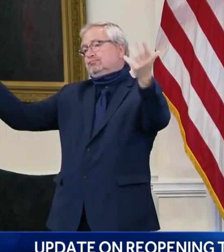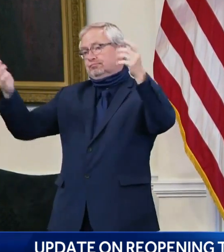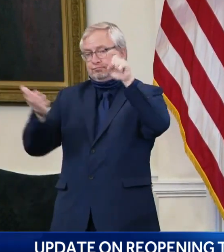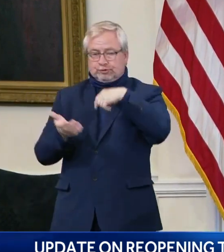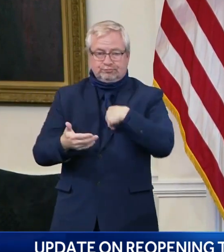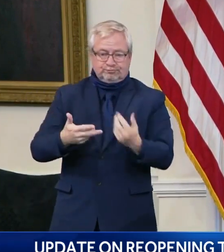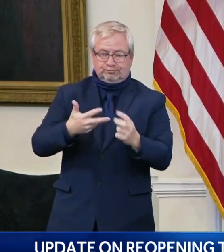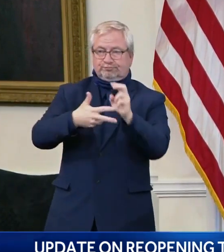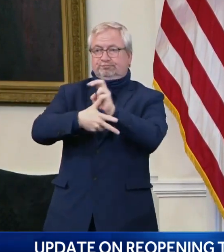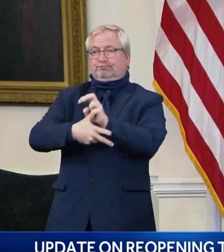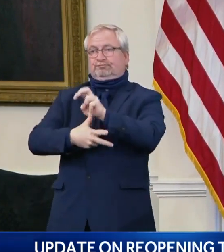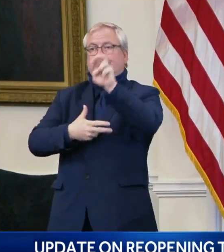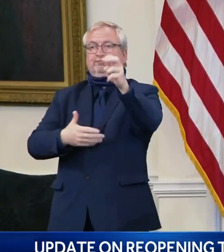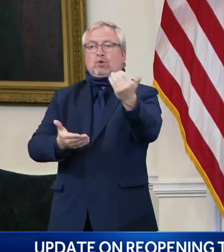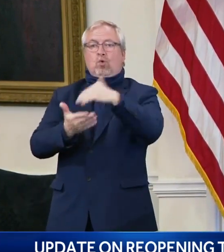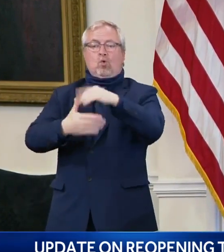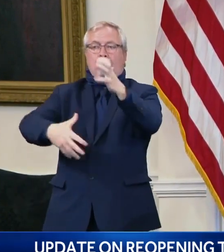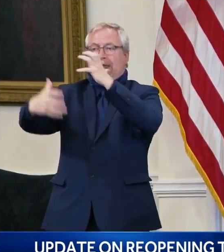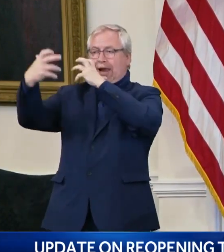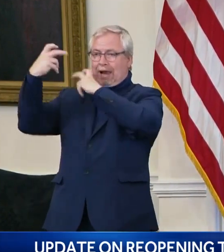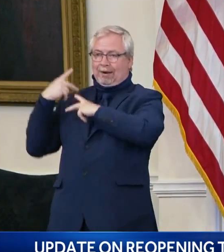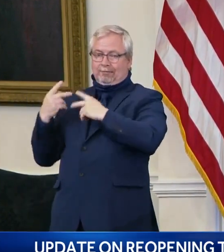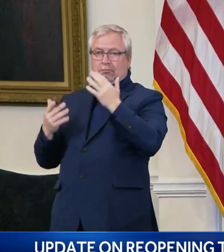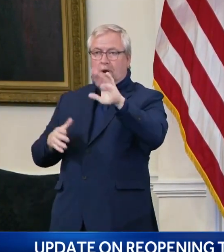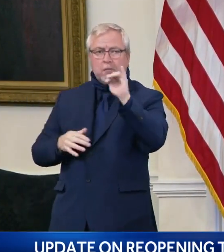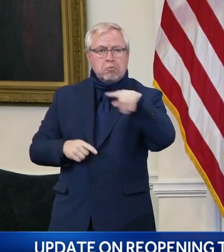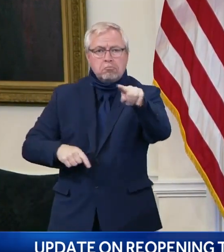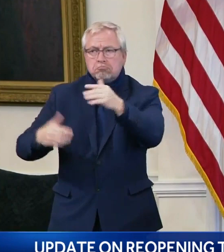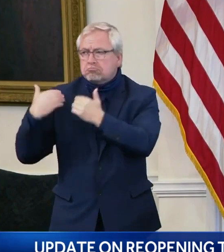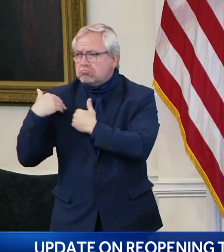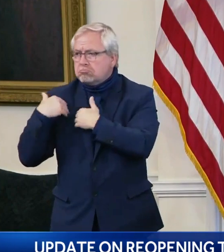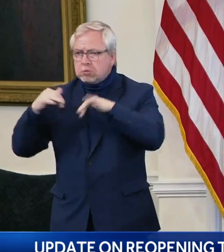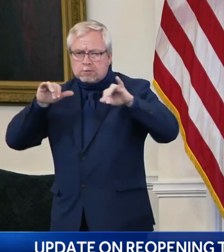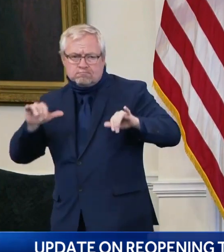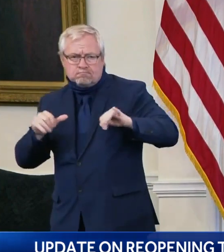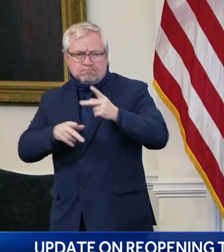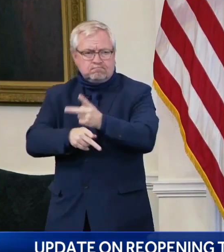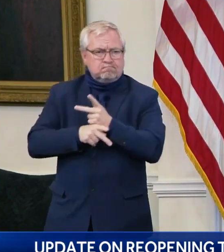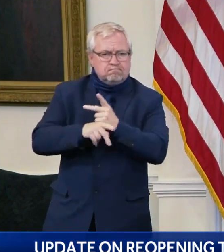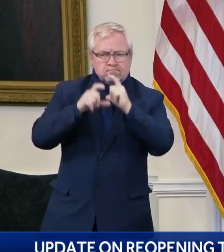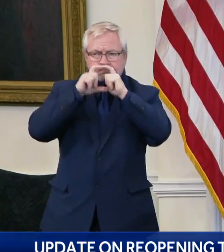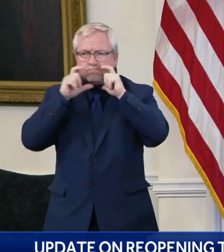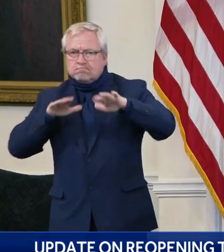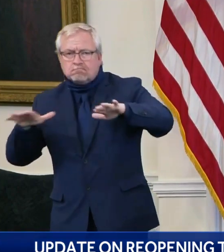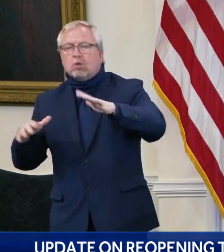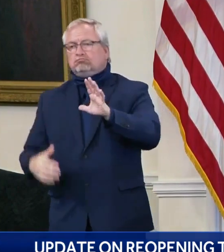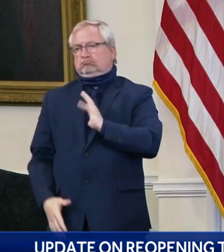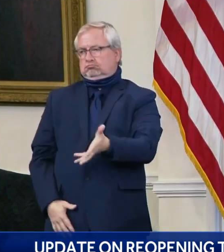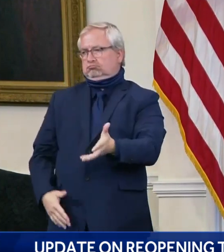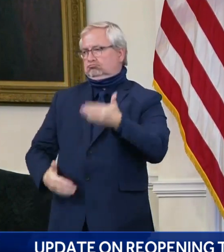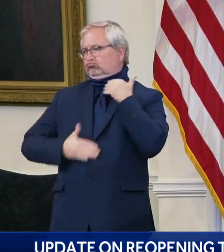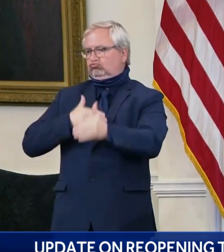IF EVERYBODY GOES CRAZY AND DOES THINGS AT THEIR OWN PACE, WE ARE GOING TO SLOW DOWN THE PROCESS.